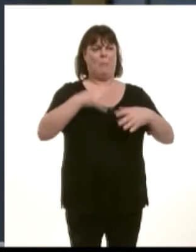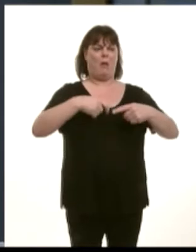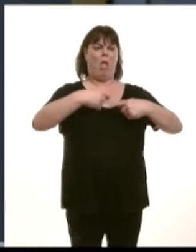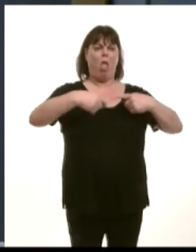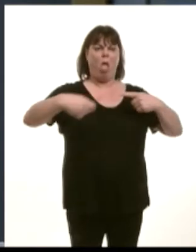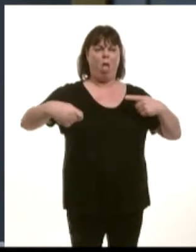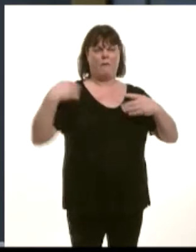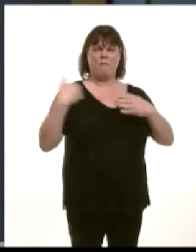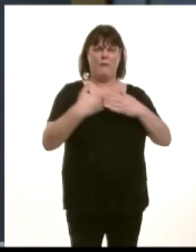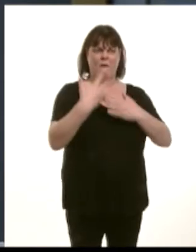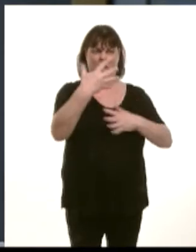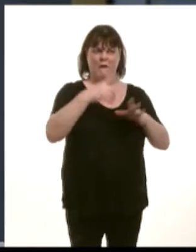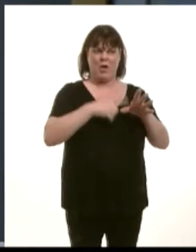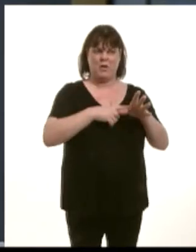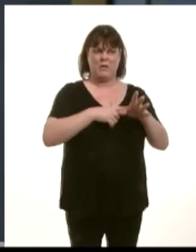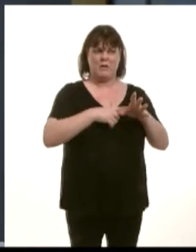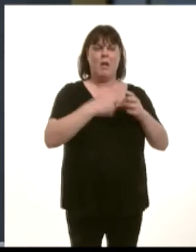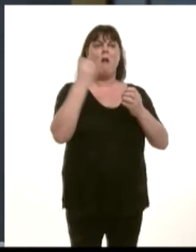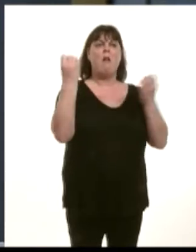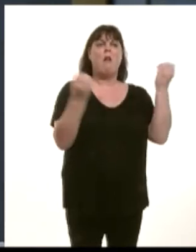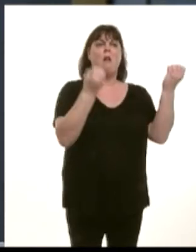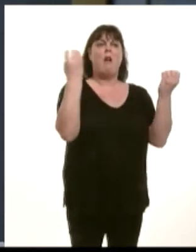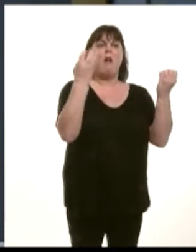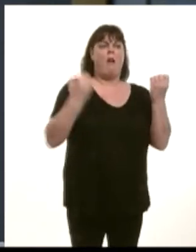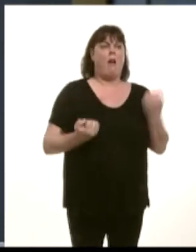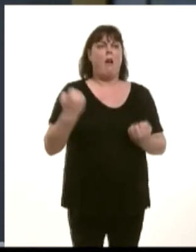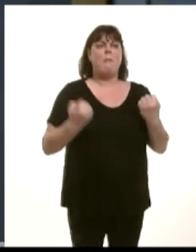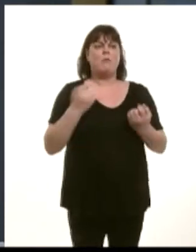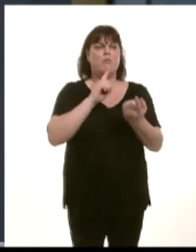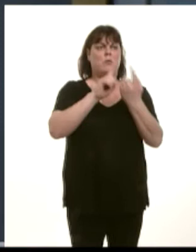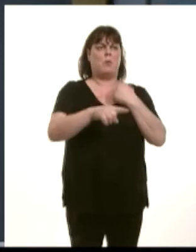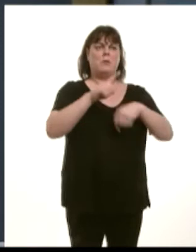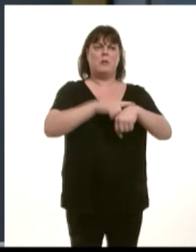Ambulance response times are at their lowest since 2011.